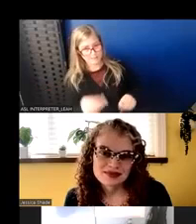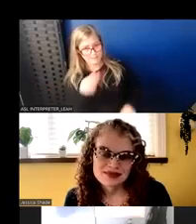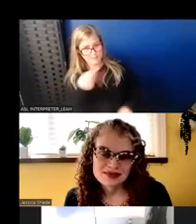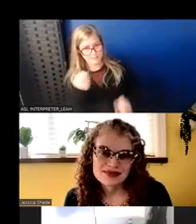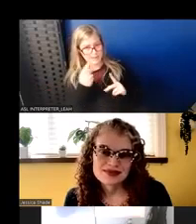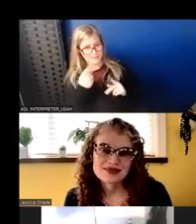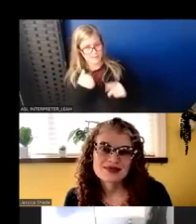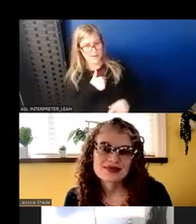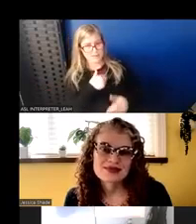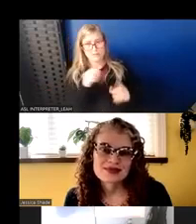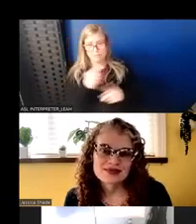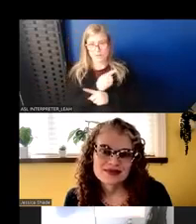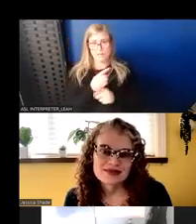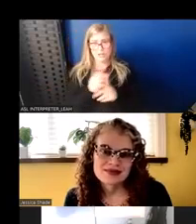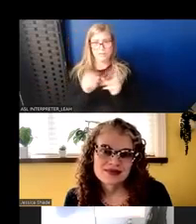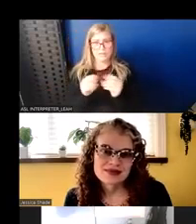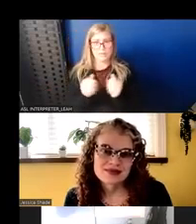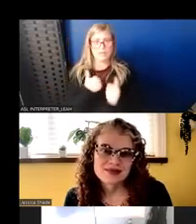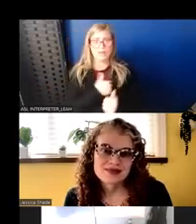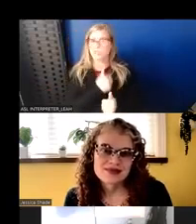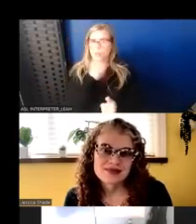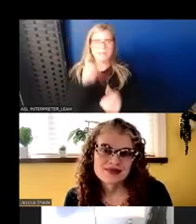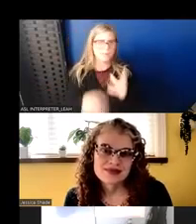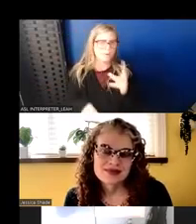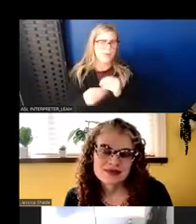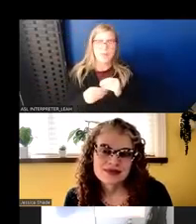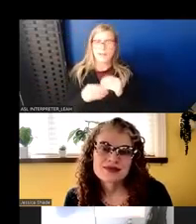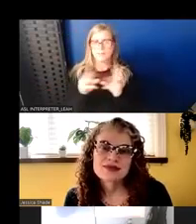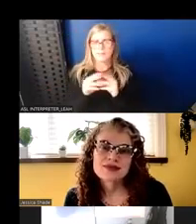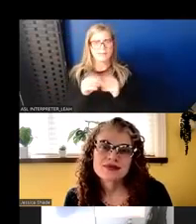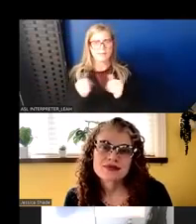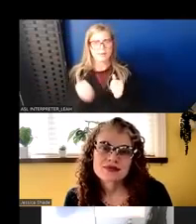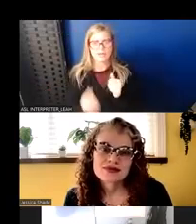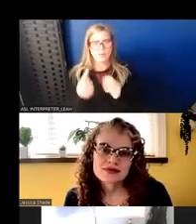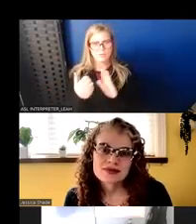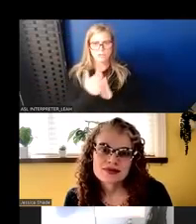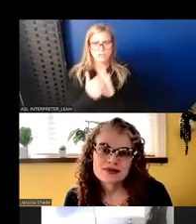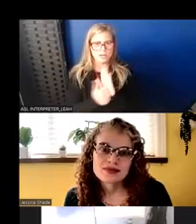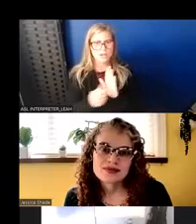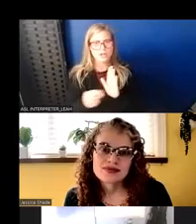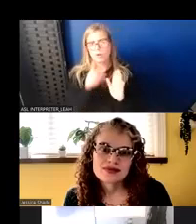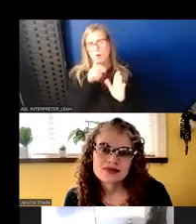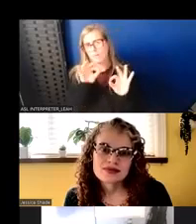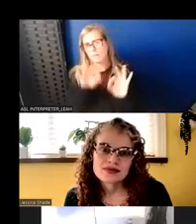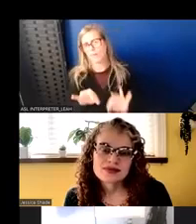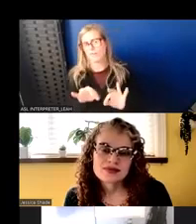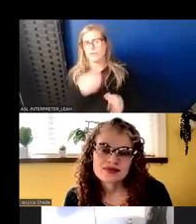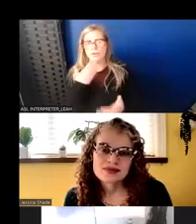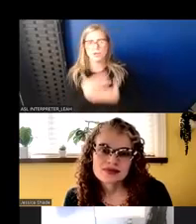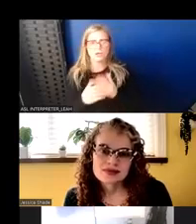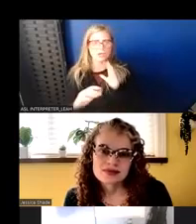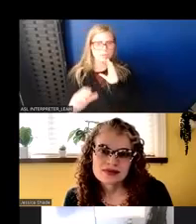You don't need to add a meeting into anybody's agenda. You're a perfectly good communicator and carrier of knowledge.